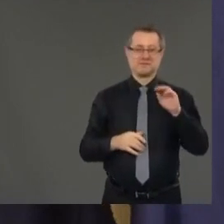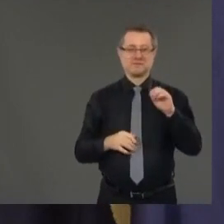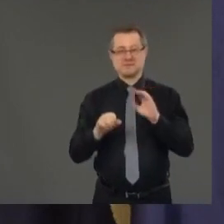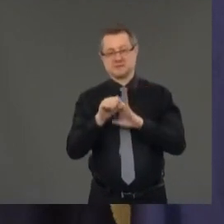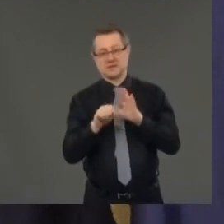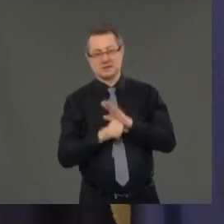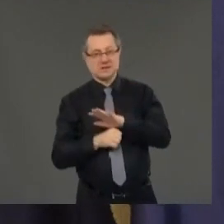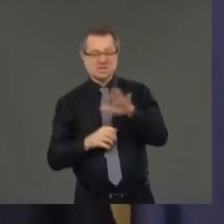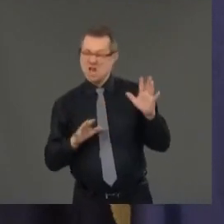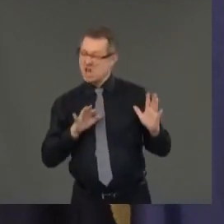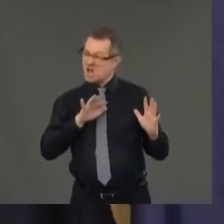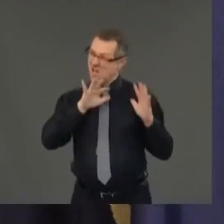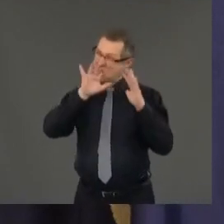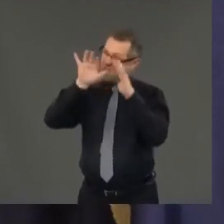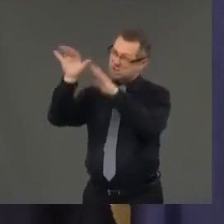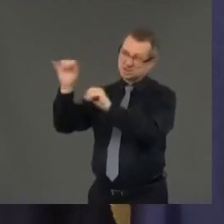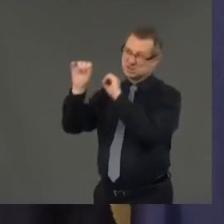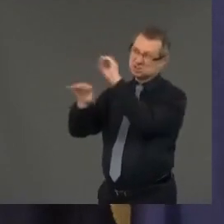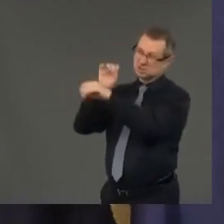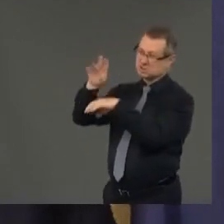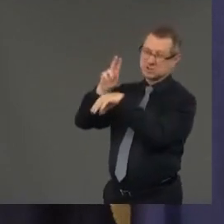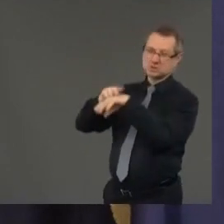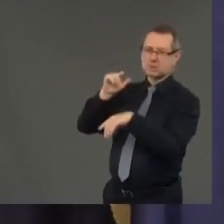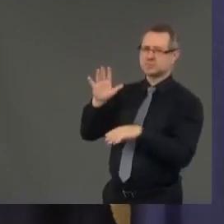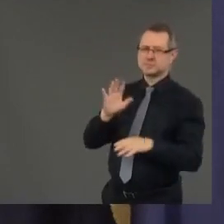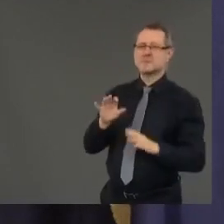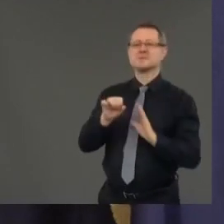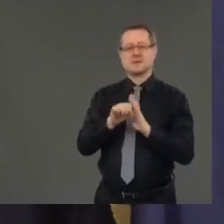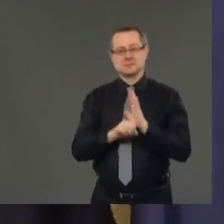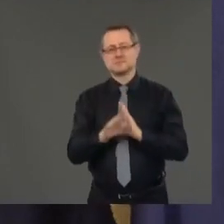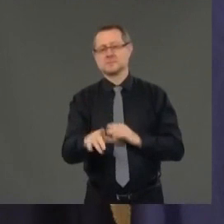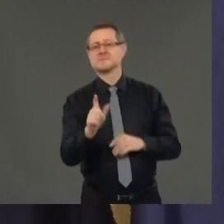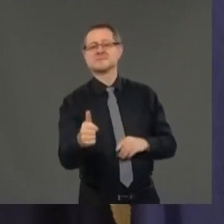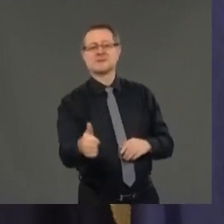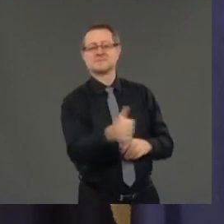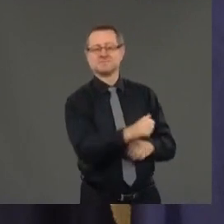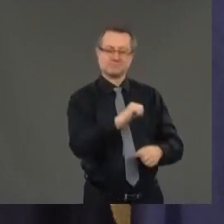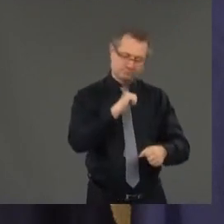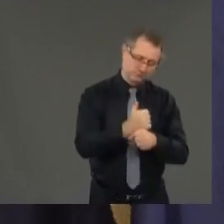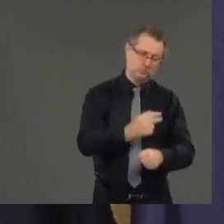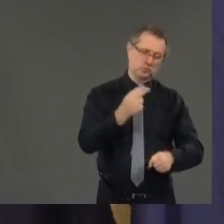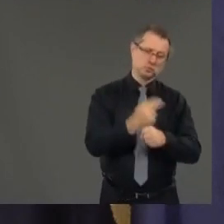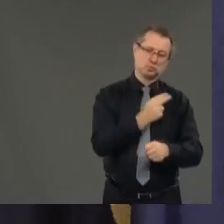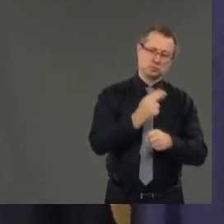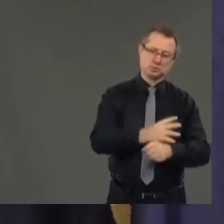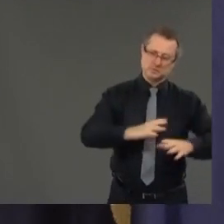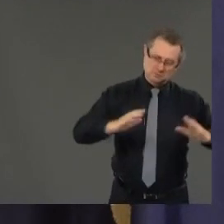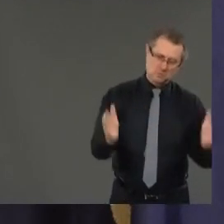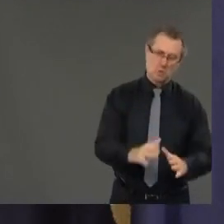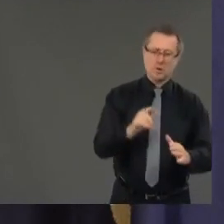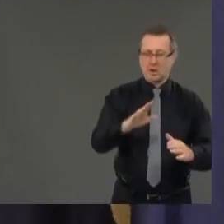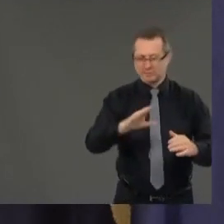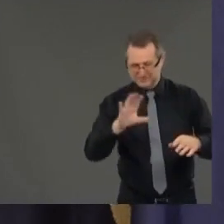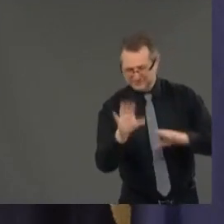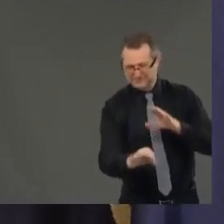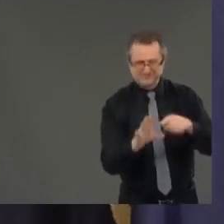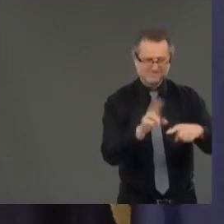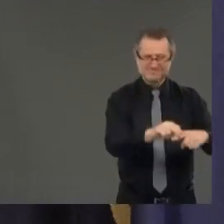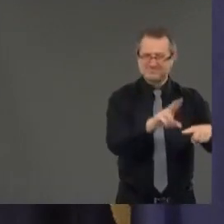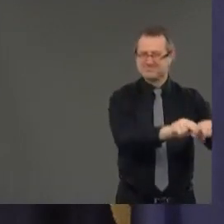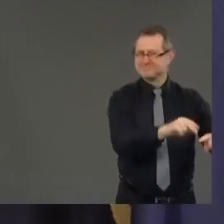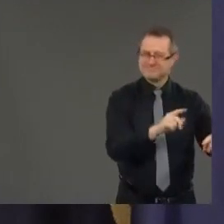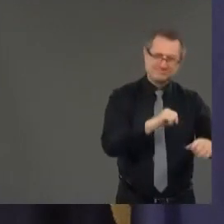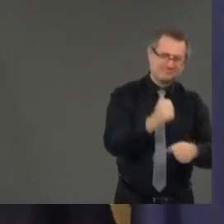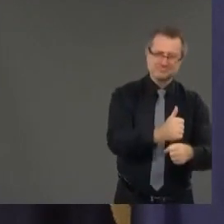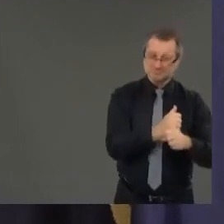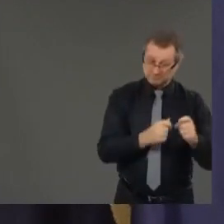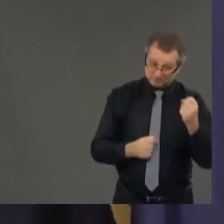THEY'RE ONLY TEN NATIONAL LABS.